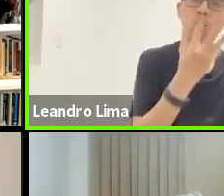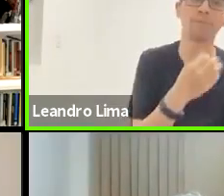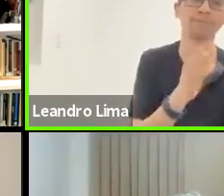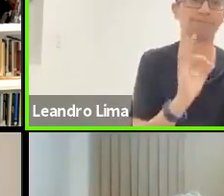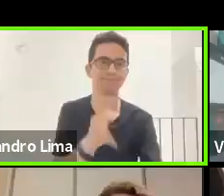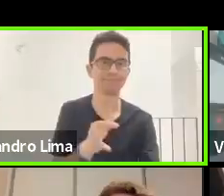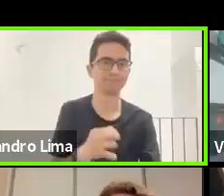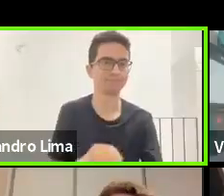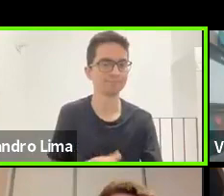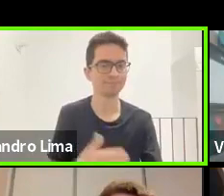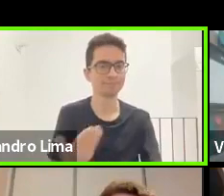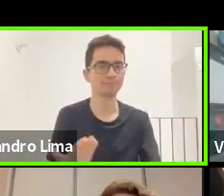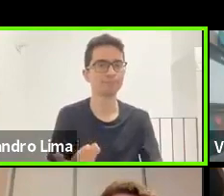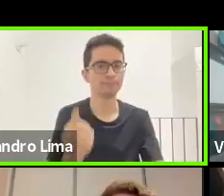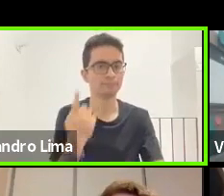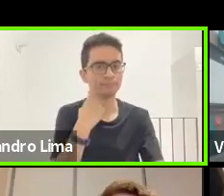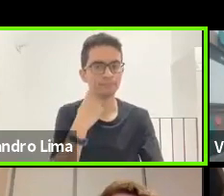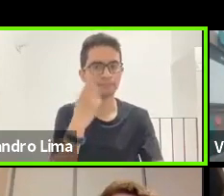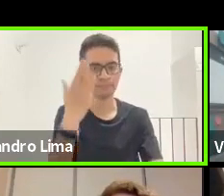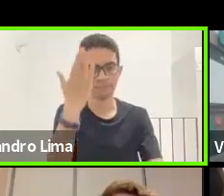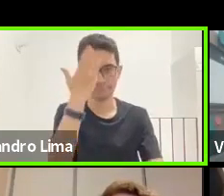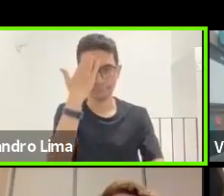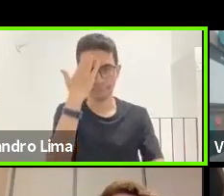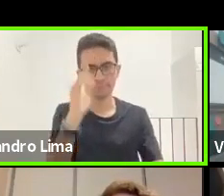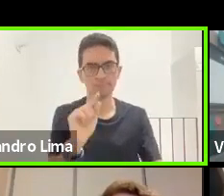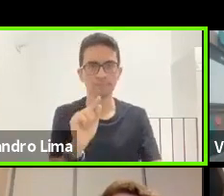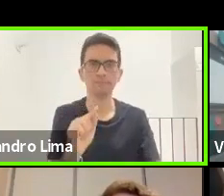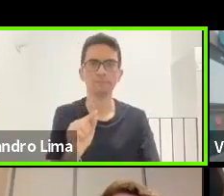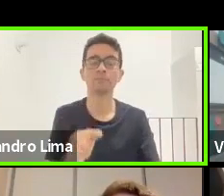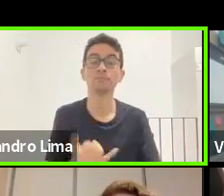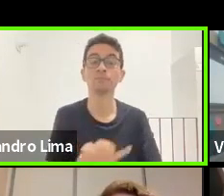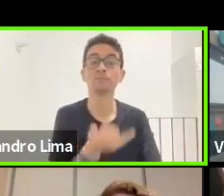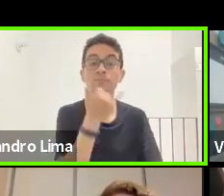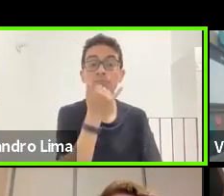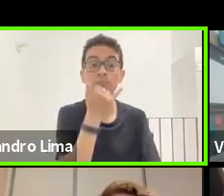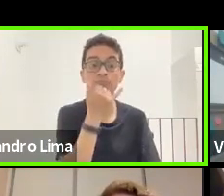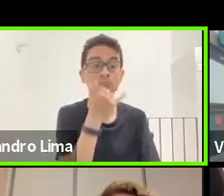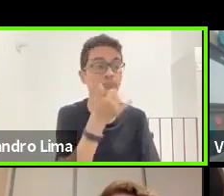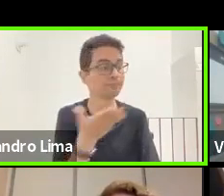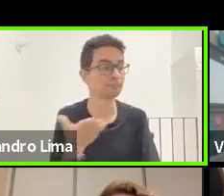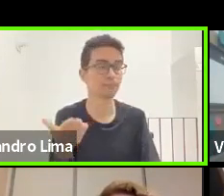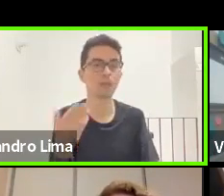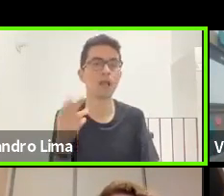between what I was saying here. and you're and your observation. I'm sorry to interrupt sorry to interrupt but can I.